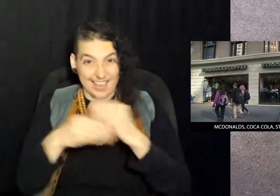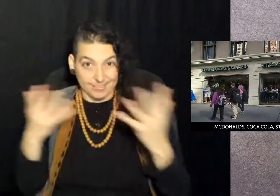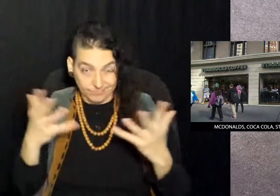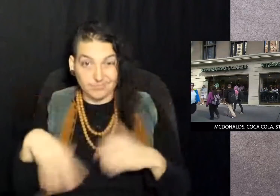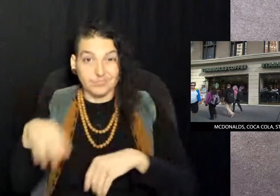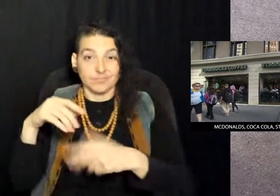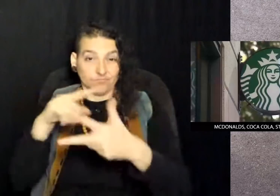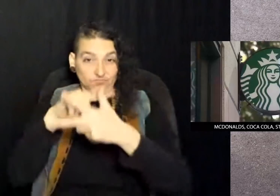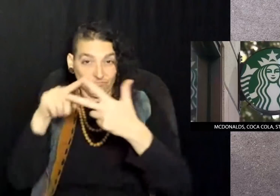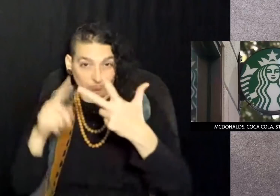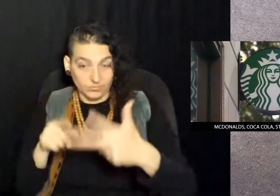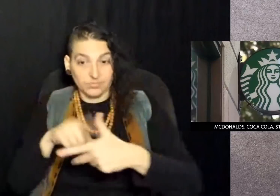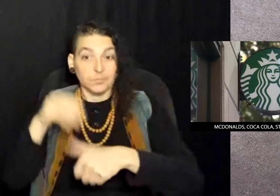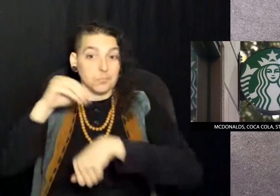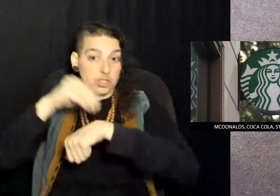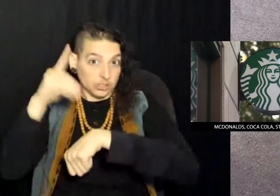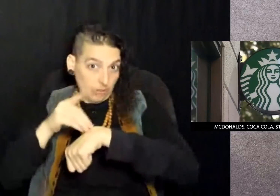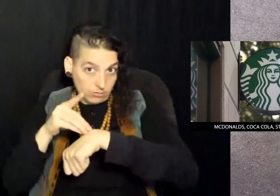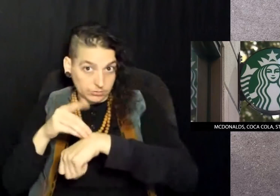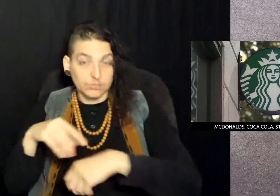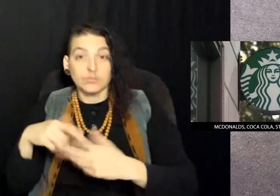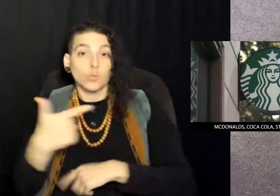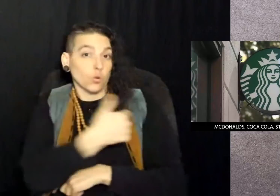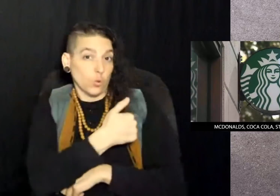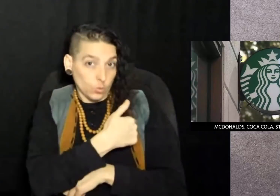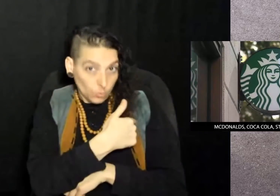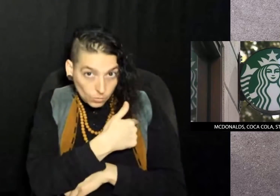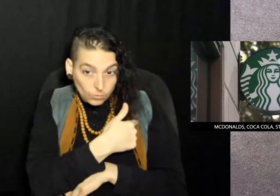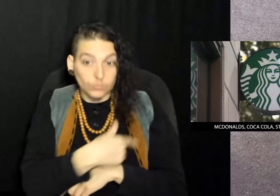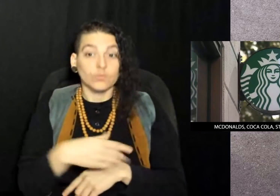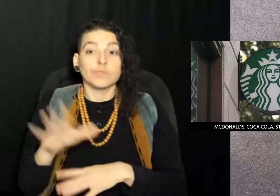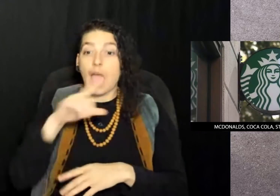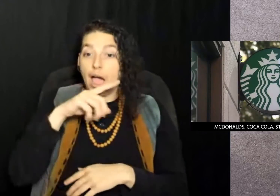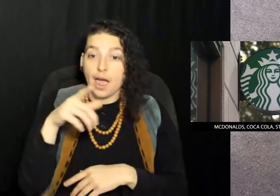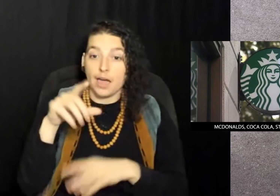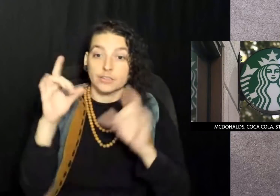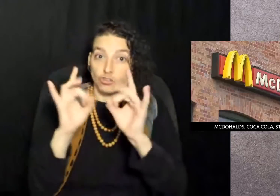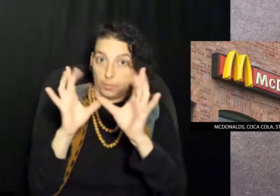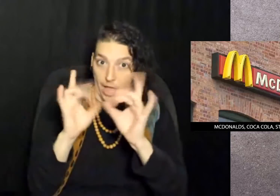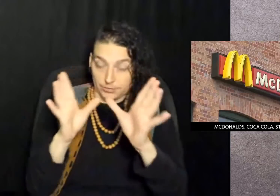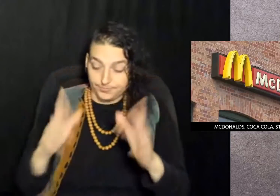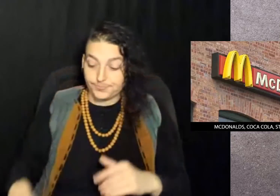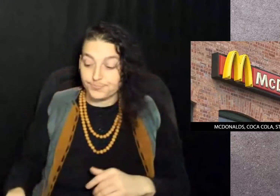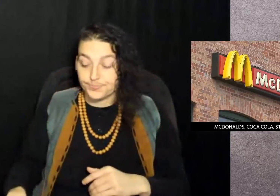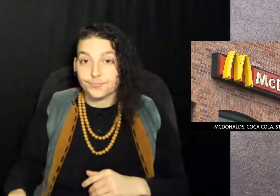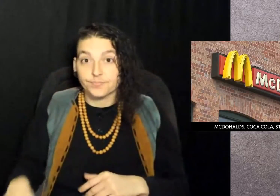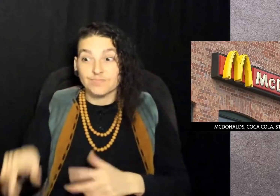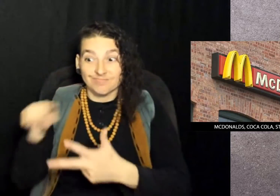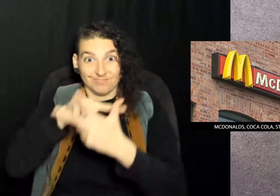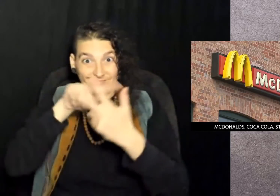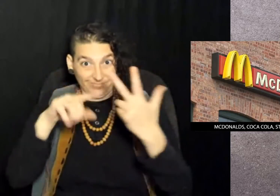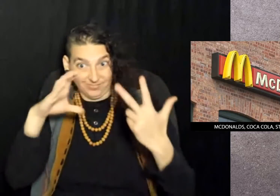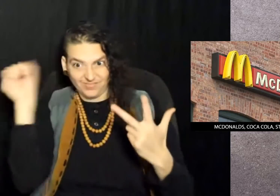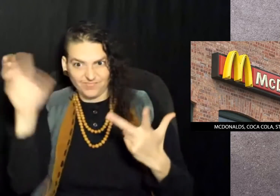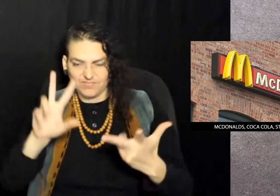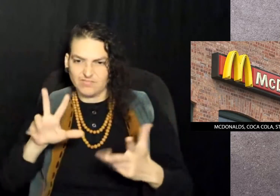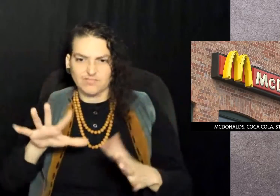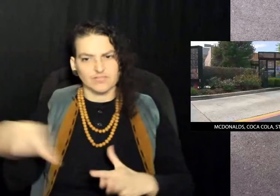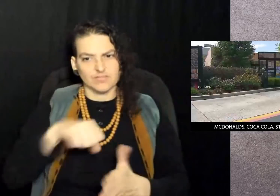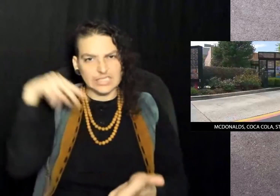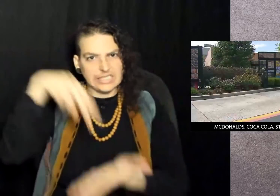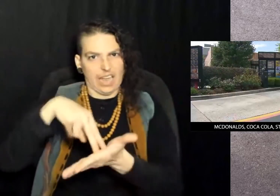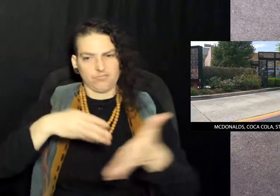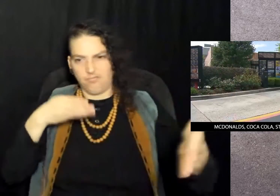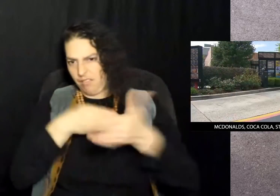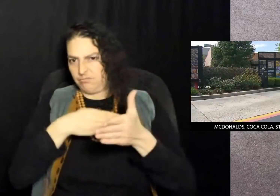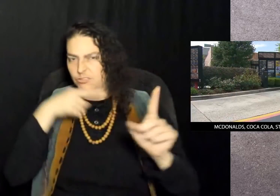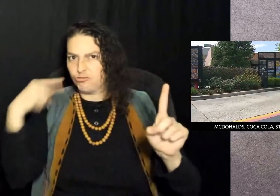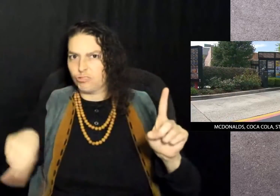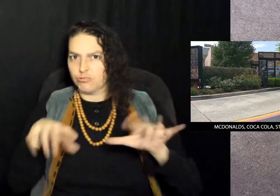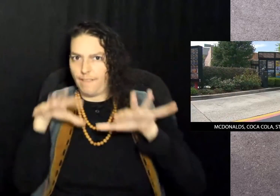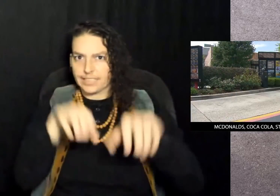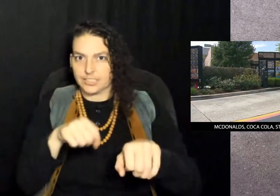add McDonald's Coca-Cola and Starbucks to the long long list of US companies taking a stand against